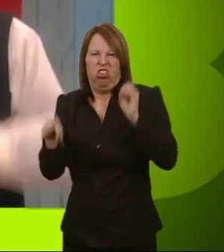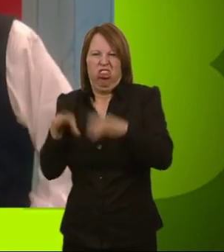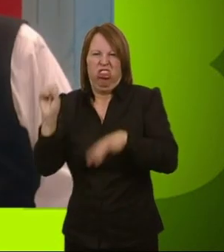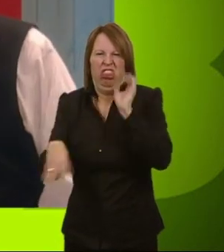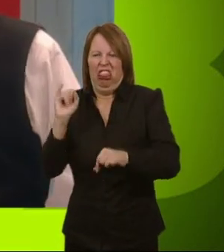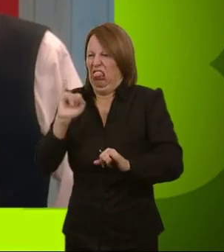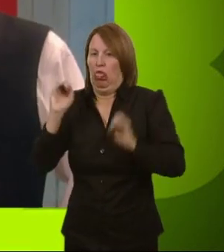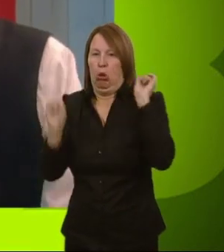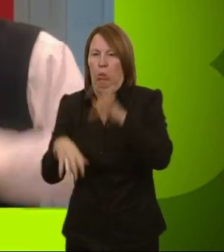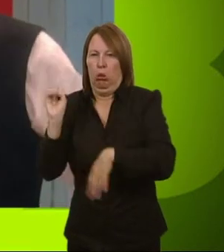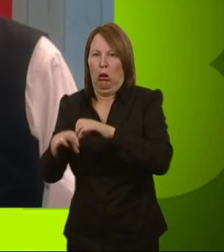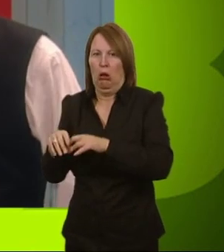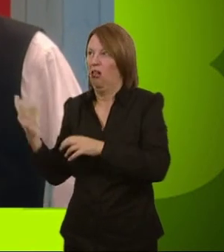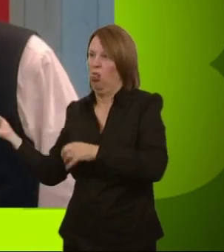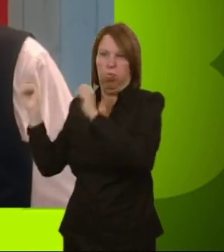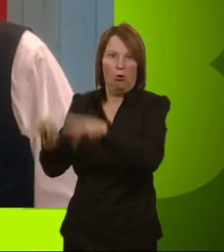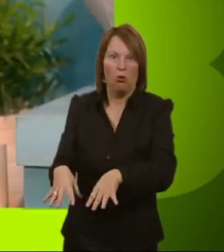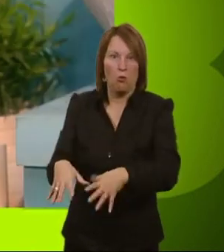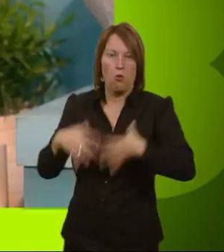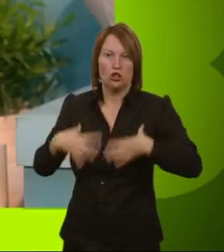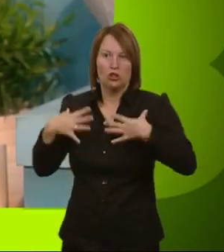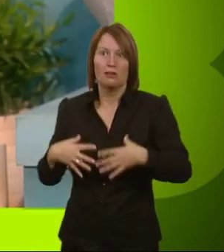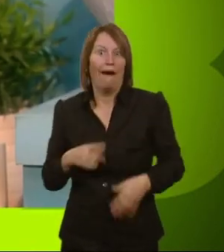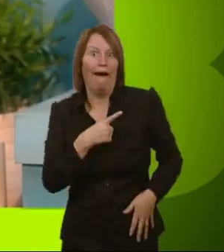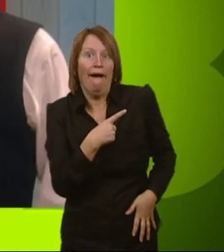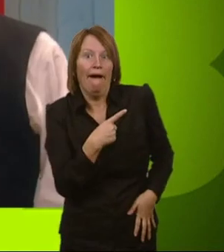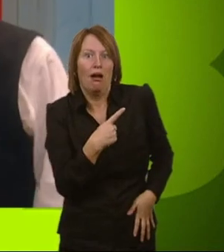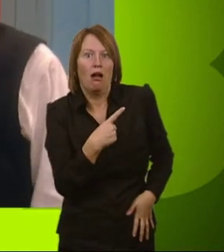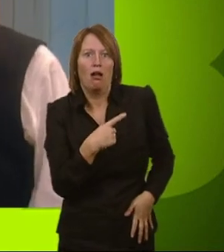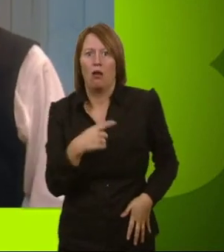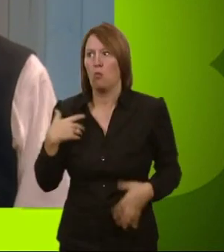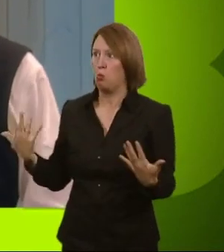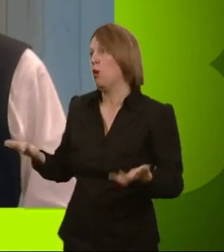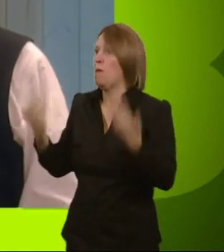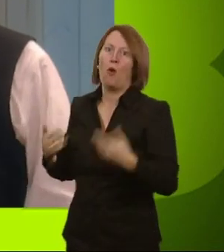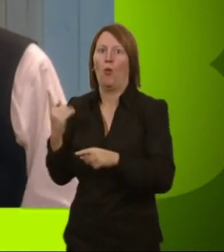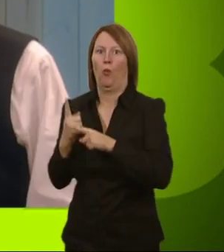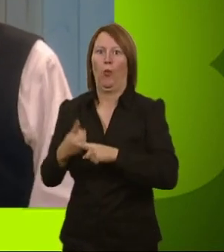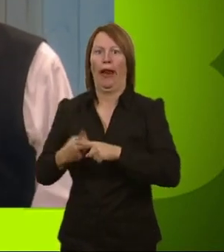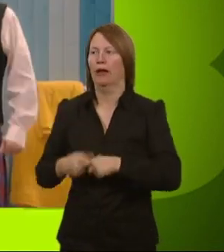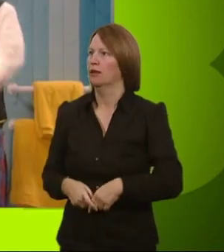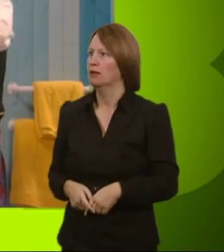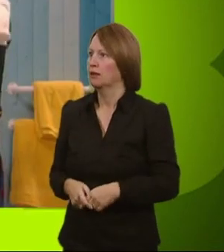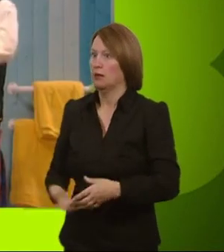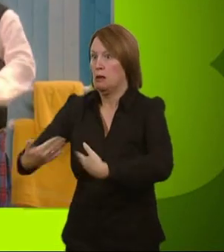that thing in it and get rid of him for good yeah yeah well what are we waiting for come